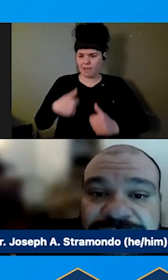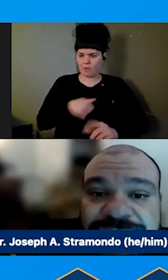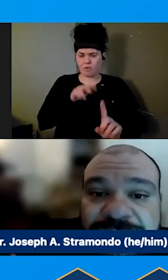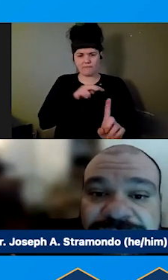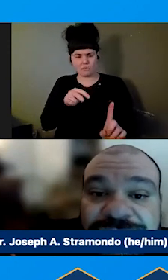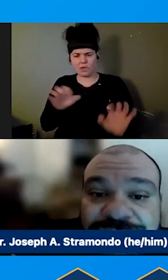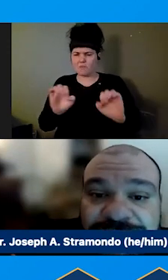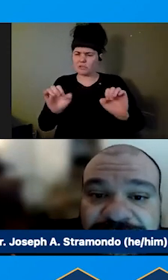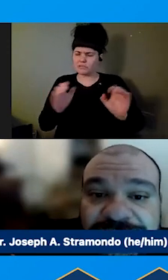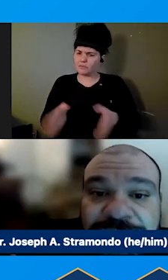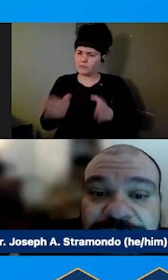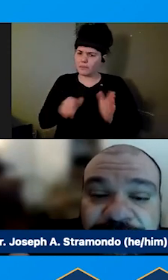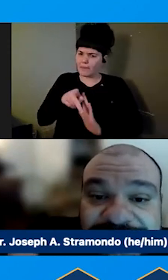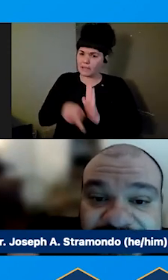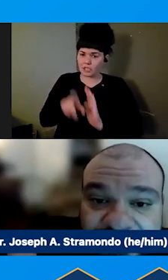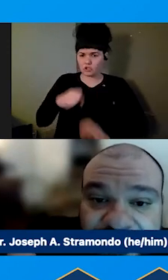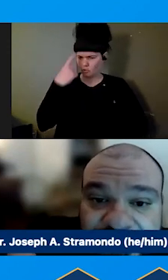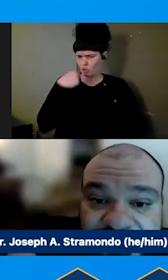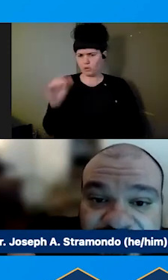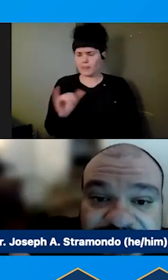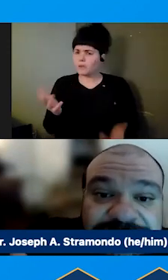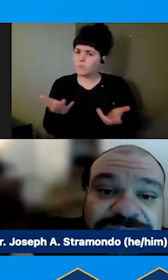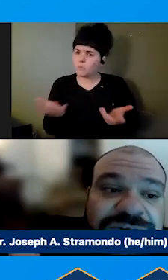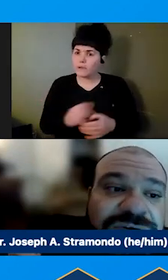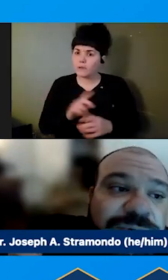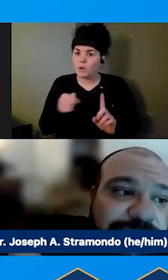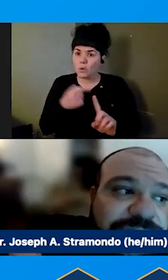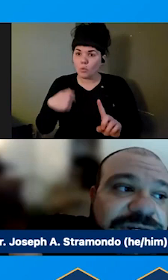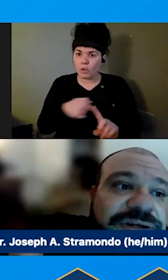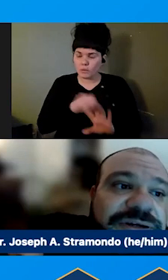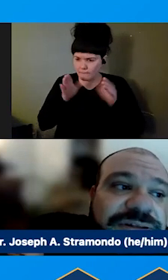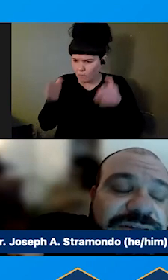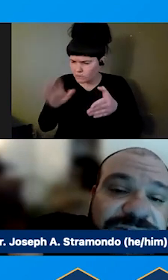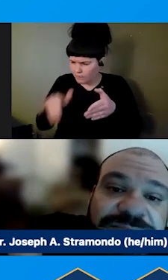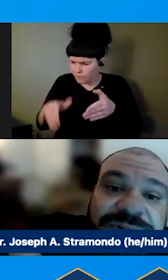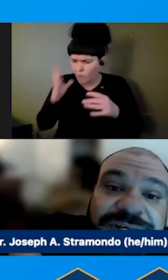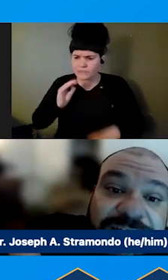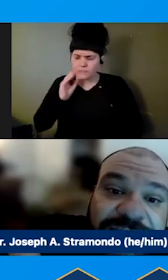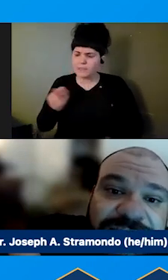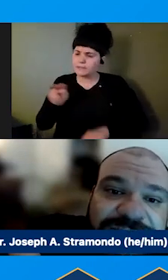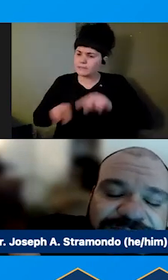preparedness policy should look like. When we center those